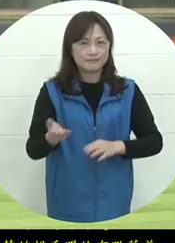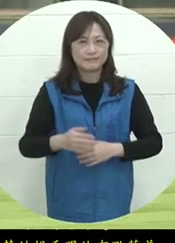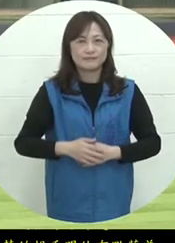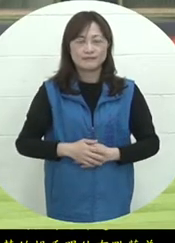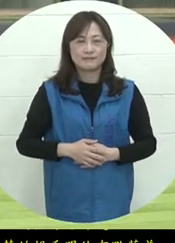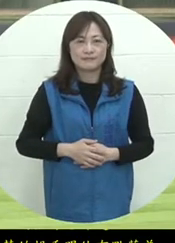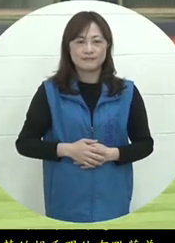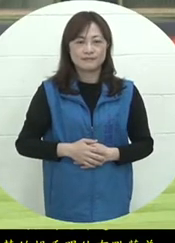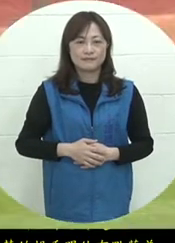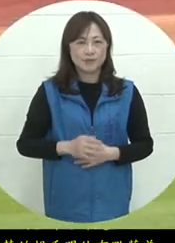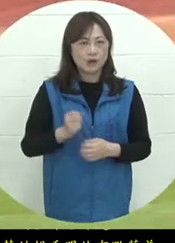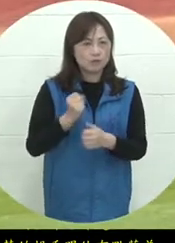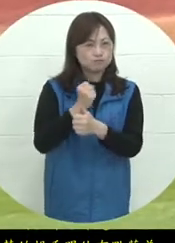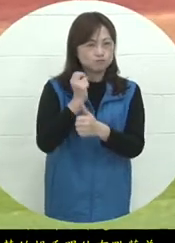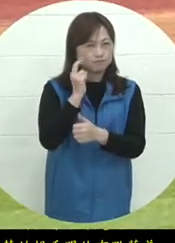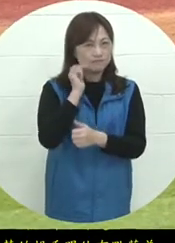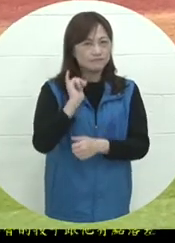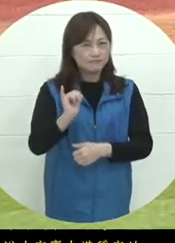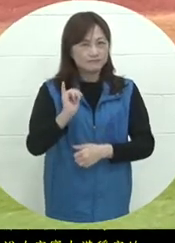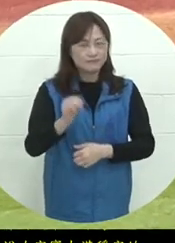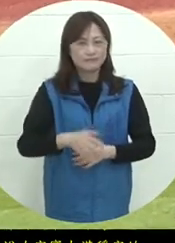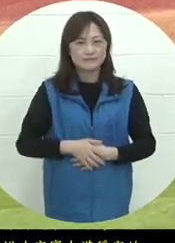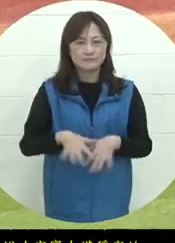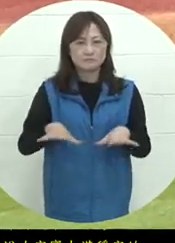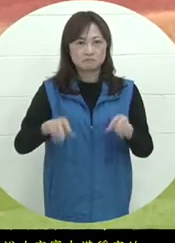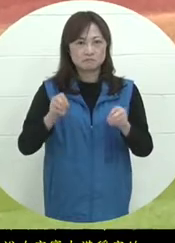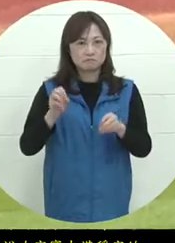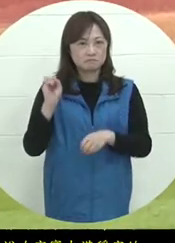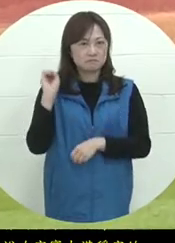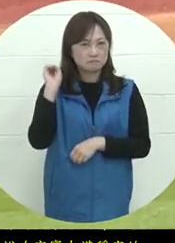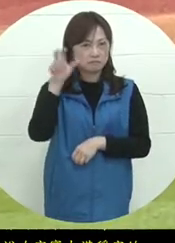. It felt pretty good to control the ball . He scored a good ball on the first pitch of the game.